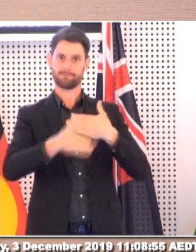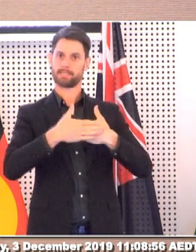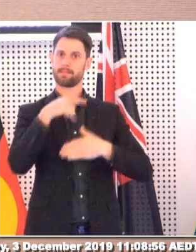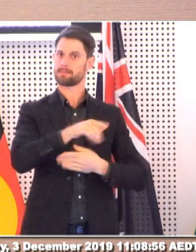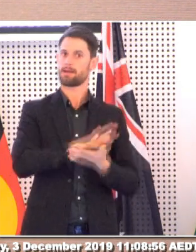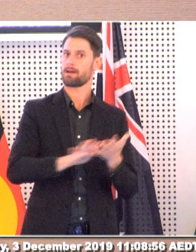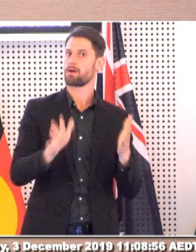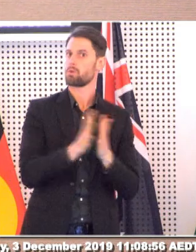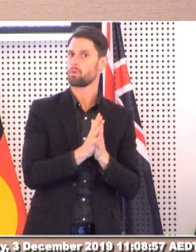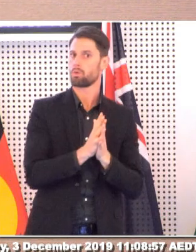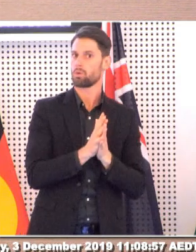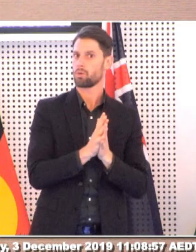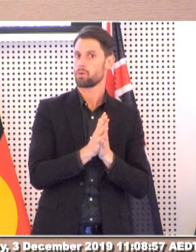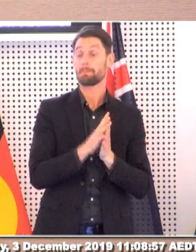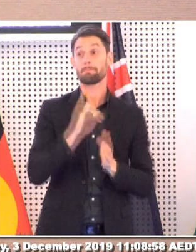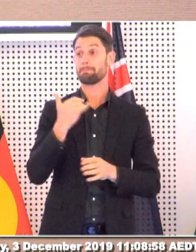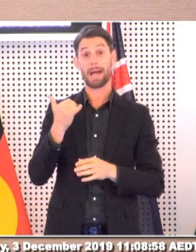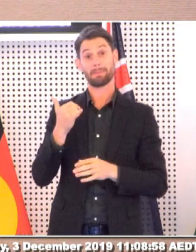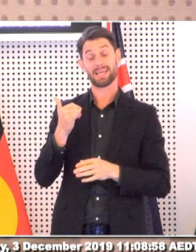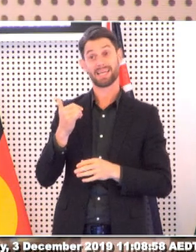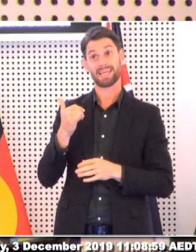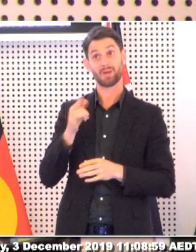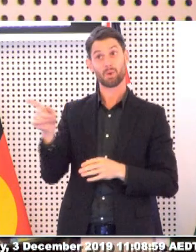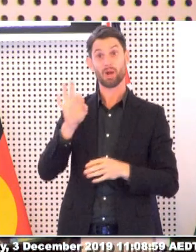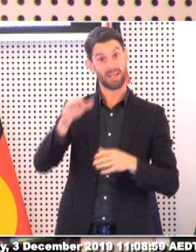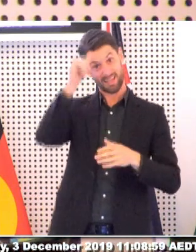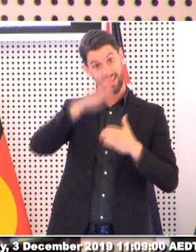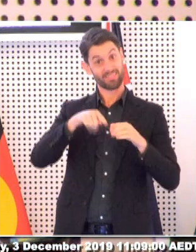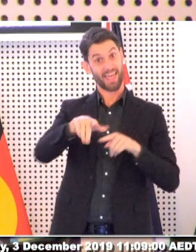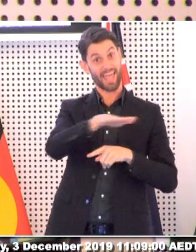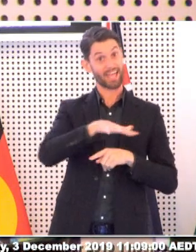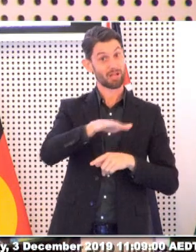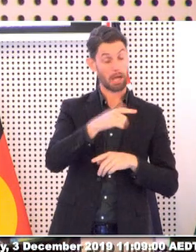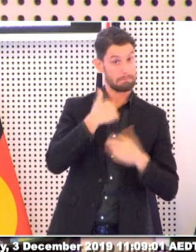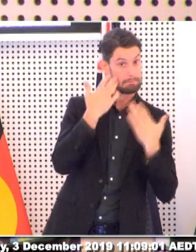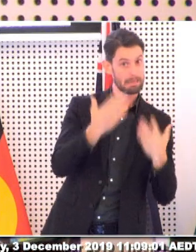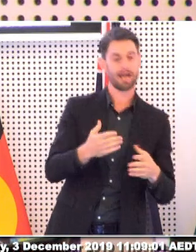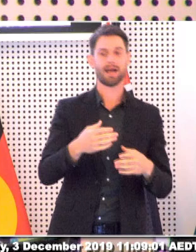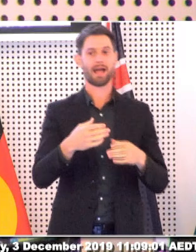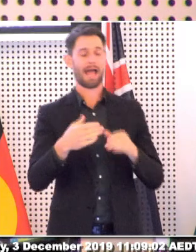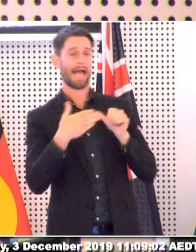But if you’re not a quantitative researcher perhaps I’m asking the wrong person. Thank you for saying that; I was trying to find a nice way to say.